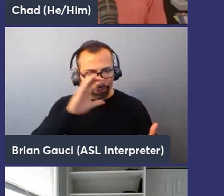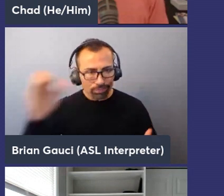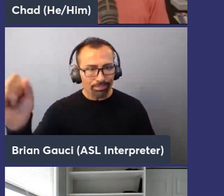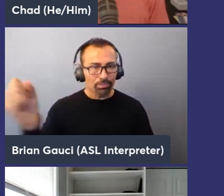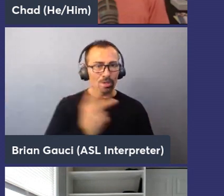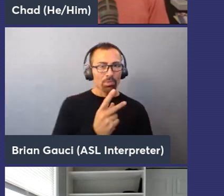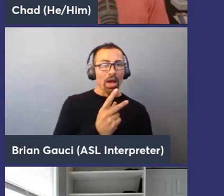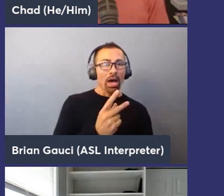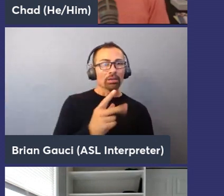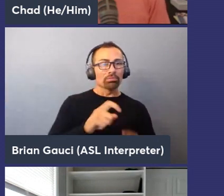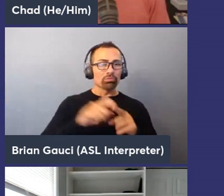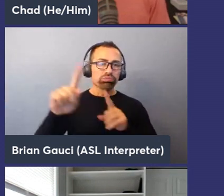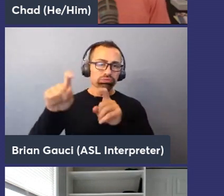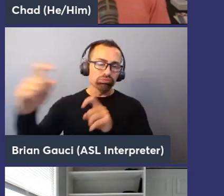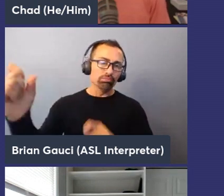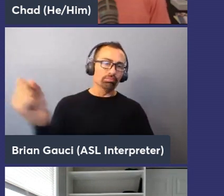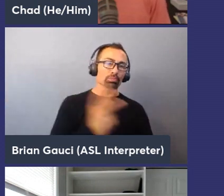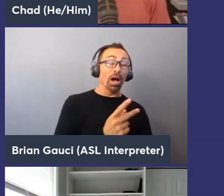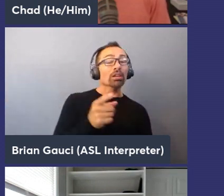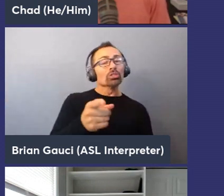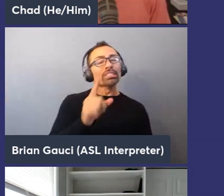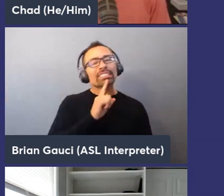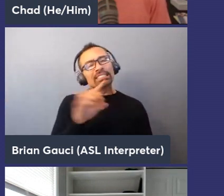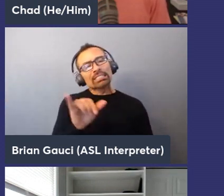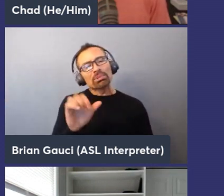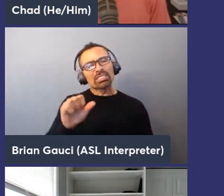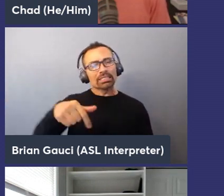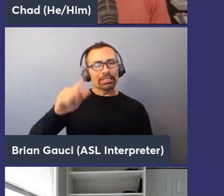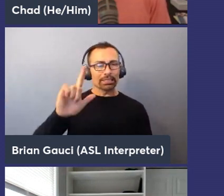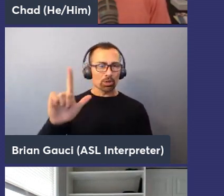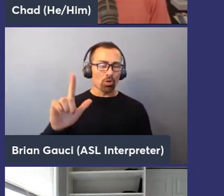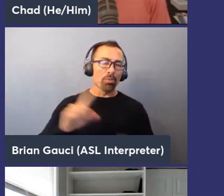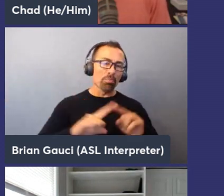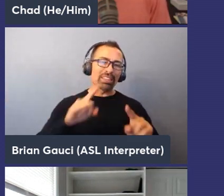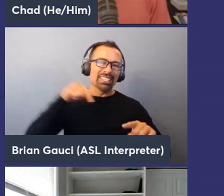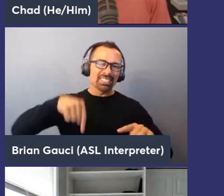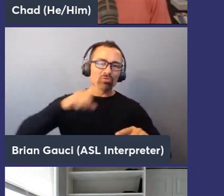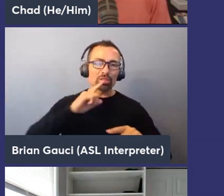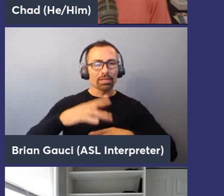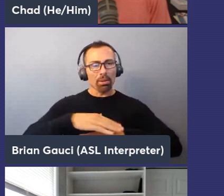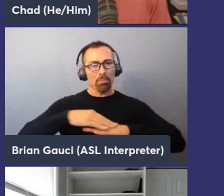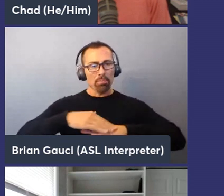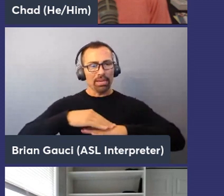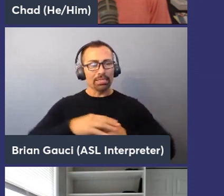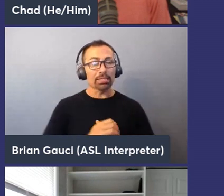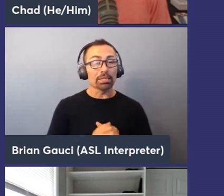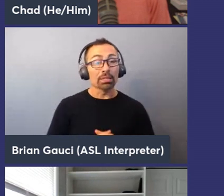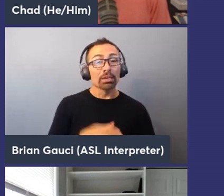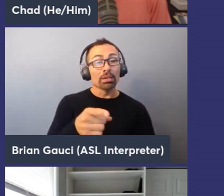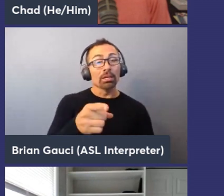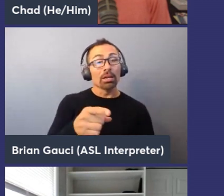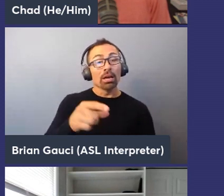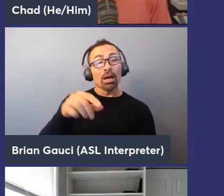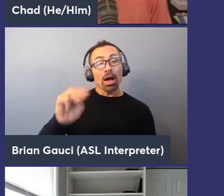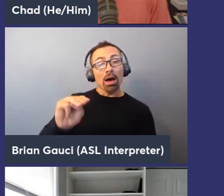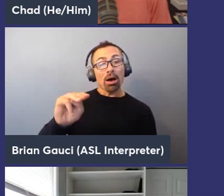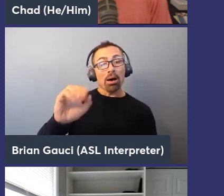that you could run here. And what it's saying is "Match" is one of the key clauses here. And that's basically saying,